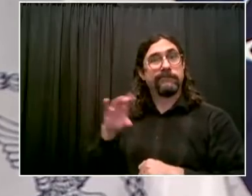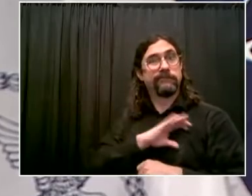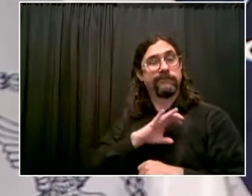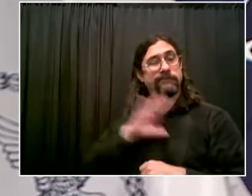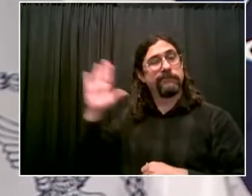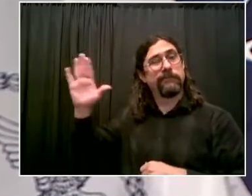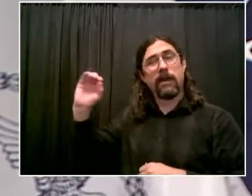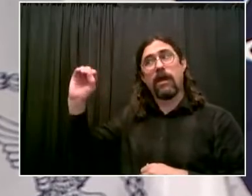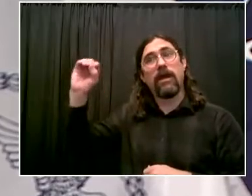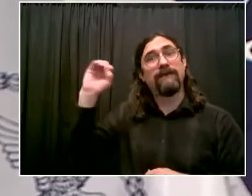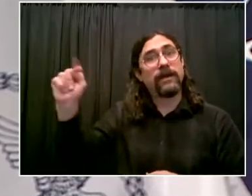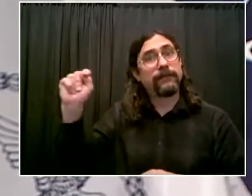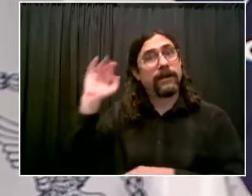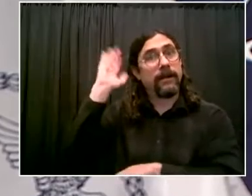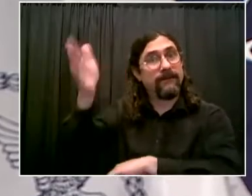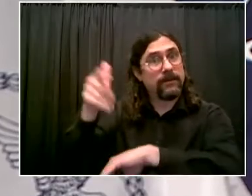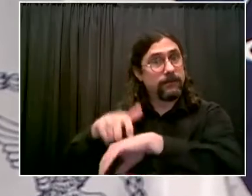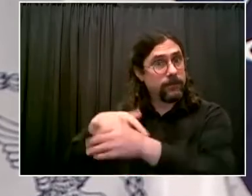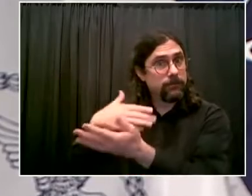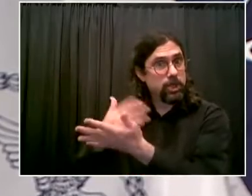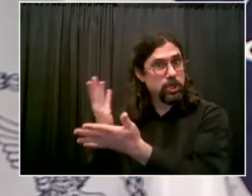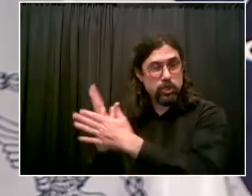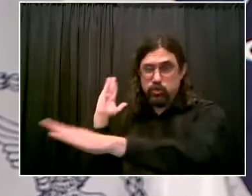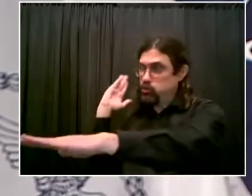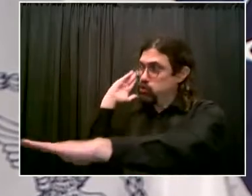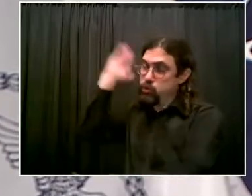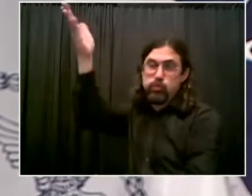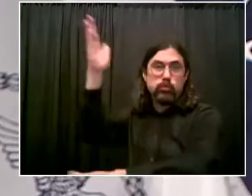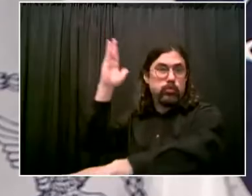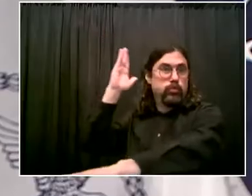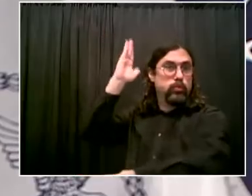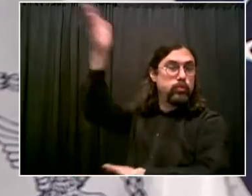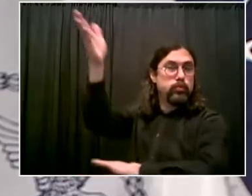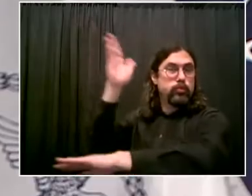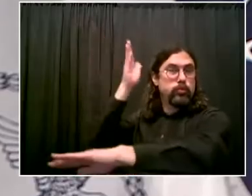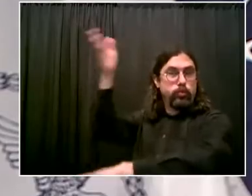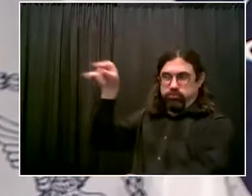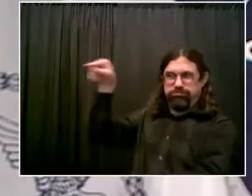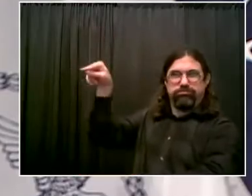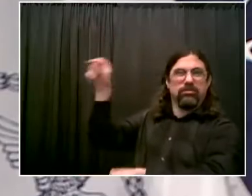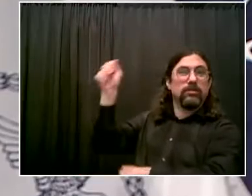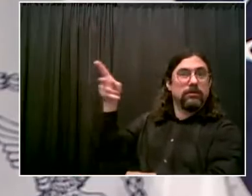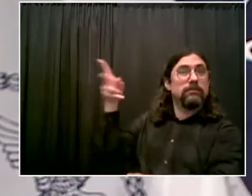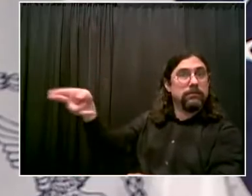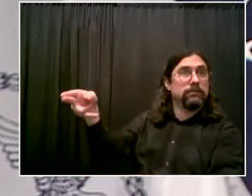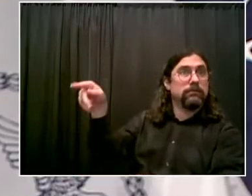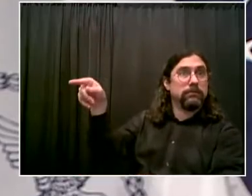OVERTIME DGBUET SO SOME OF THOSE OVERTE IMCUTS DIDN'T COME TO PASS. NOW WE SEE NYPD BUDGET GETTING